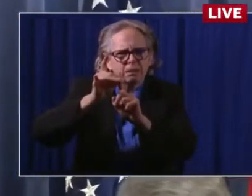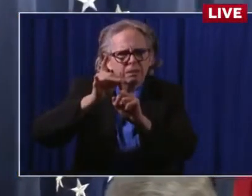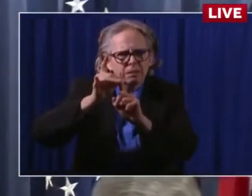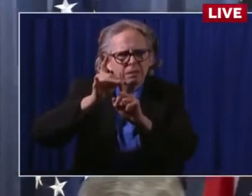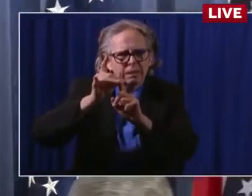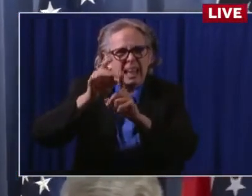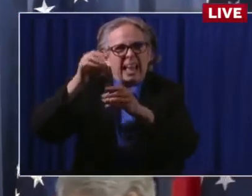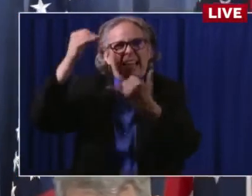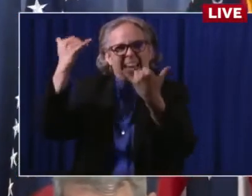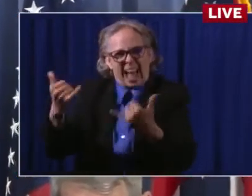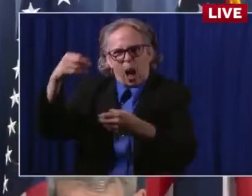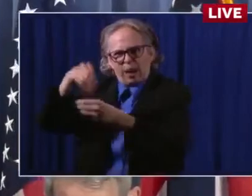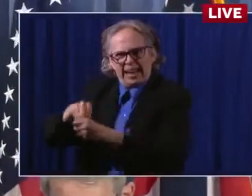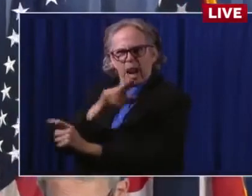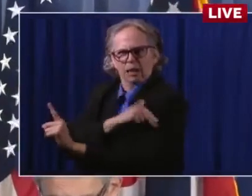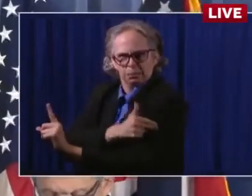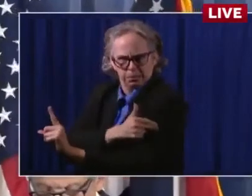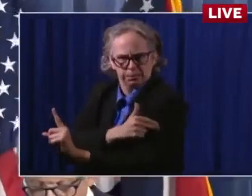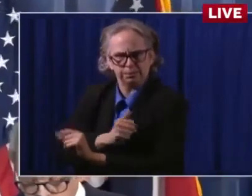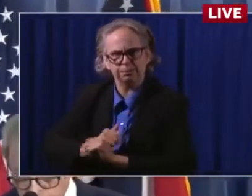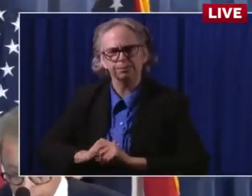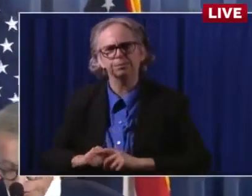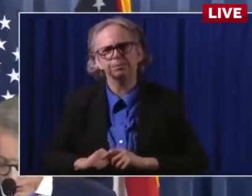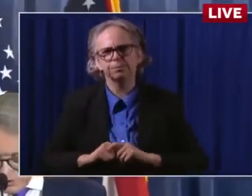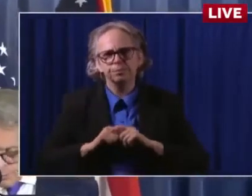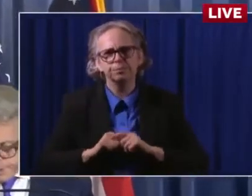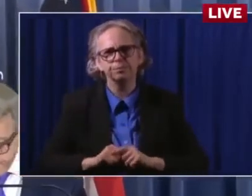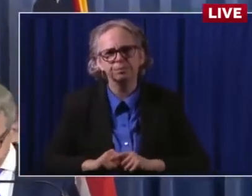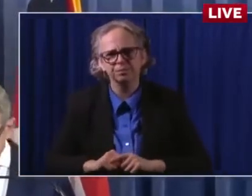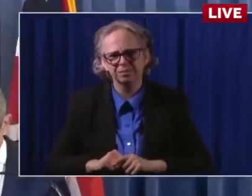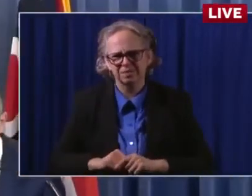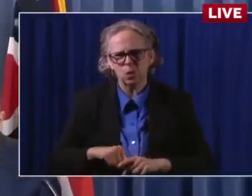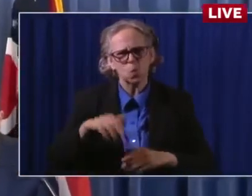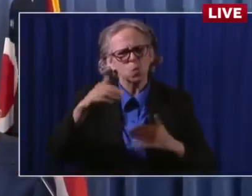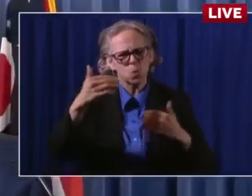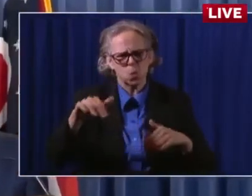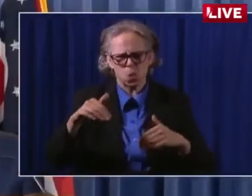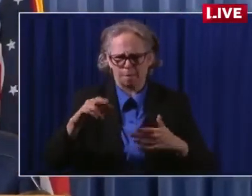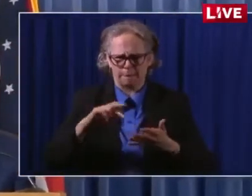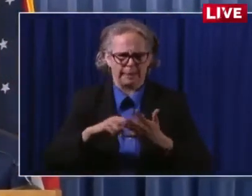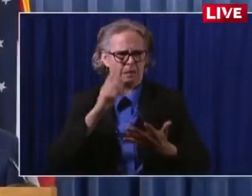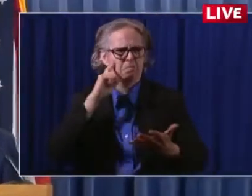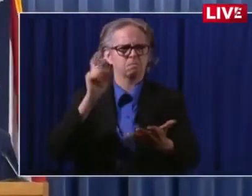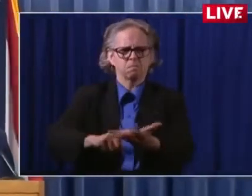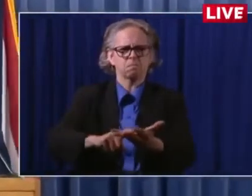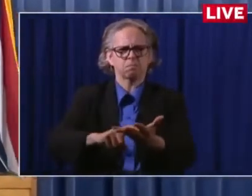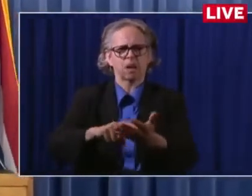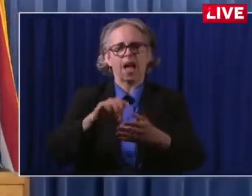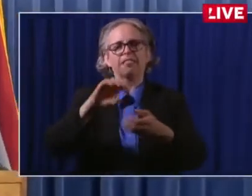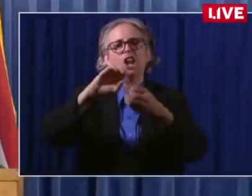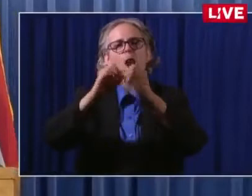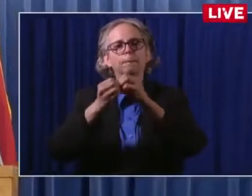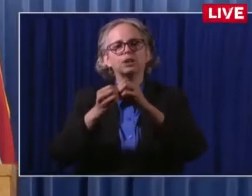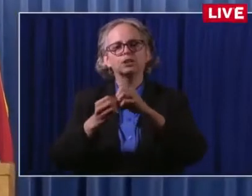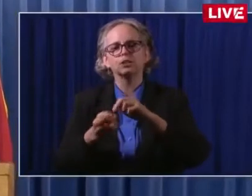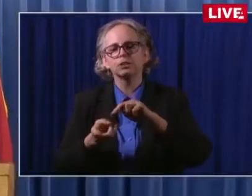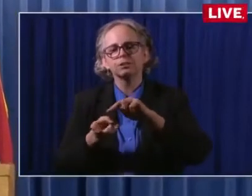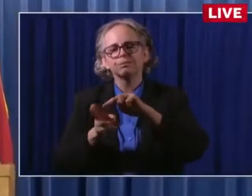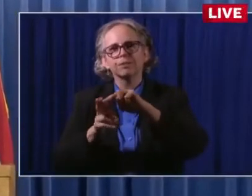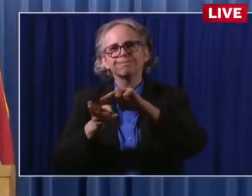JUNE 26, 600 19. TODAY, 905 COVID PATIENTS IN OUR HOSPITALS IN THE STATE OF OHIO. JUNE 26, 619.